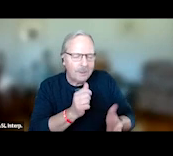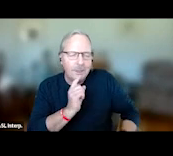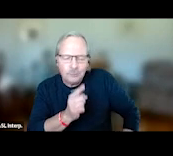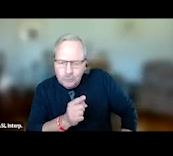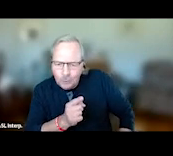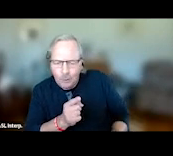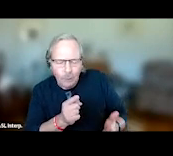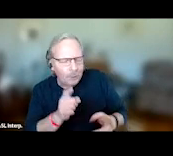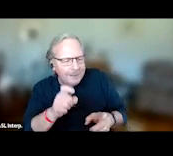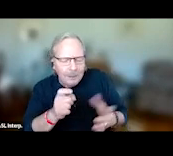how can we help?